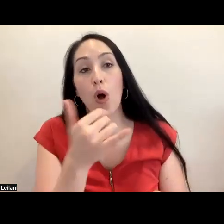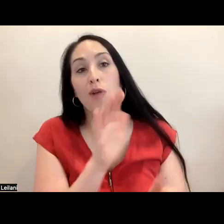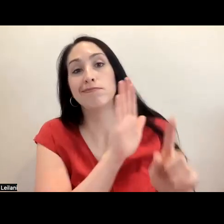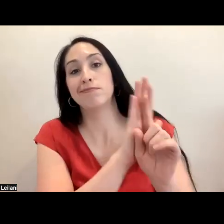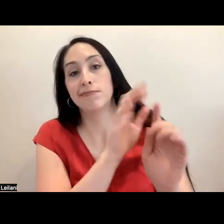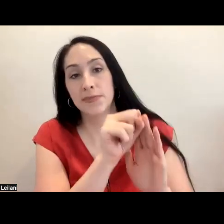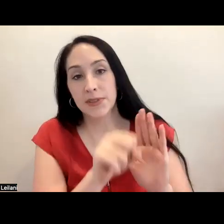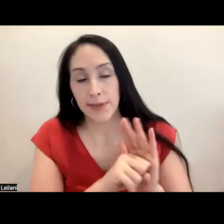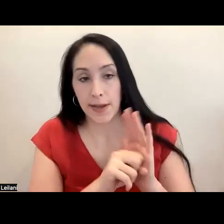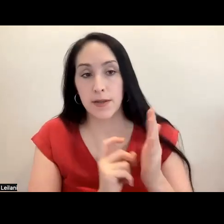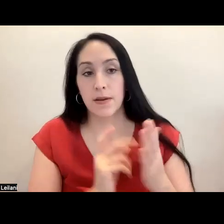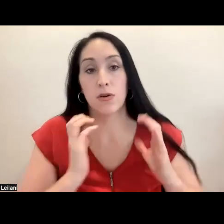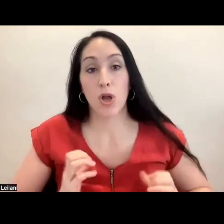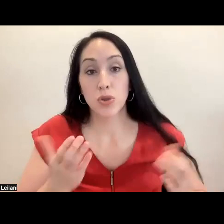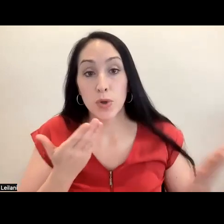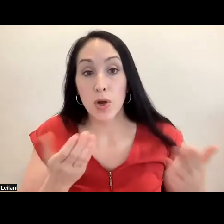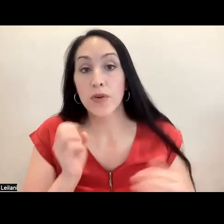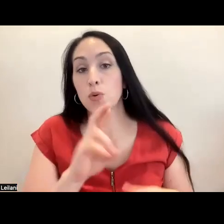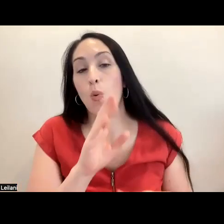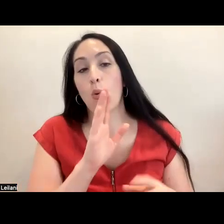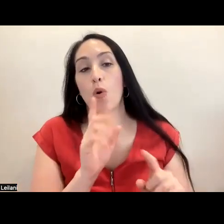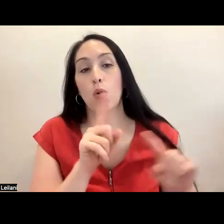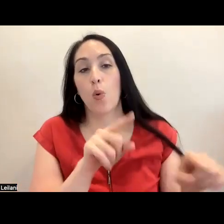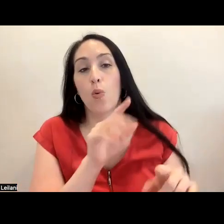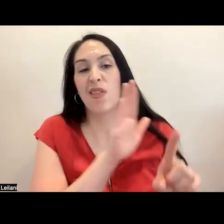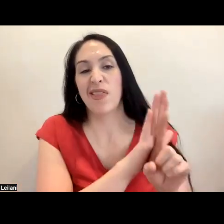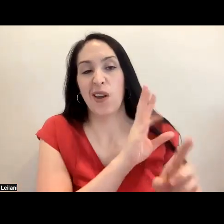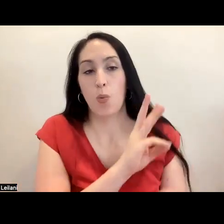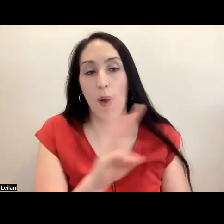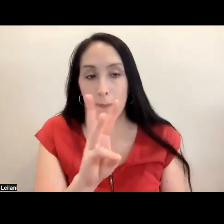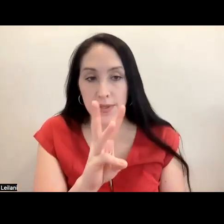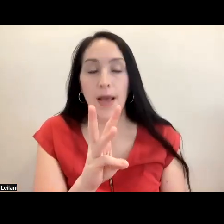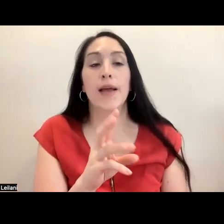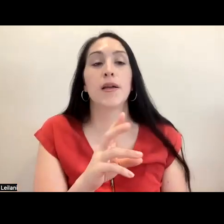to get whatever roller form will over form. 11:53:04 You need to roll out of the okay.